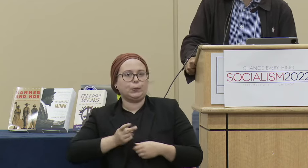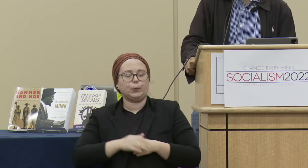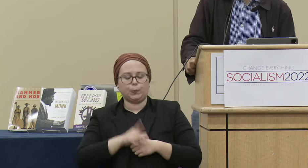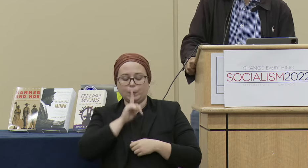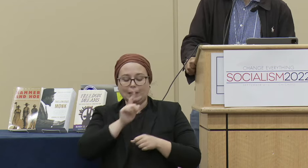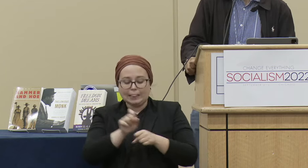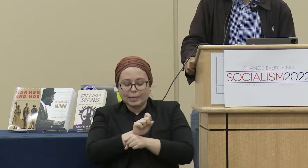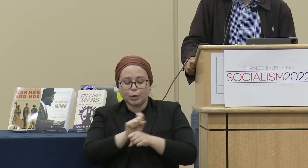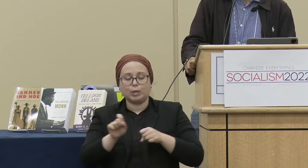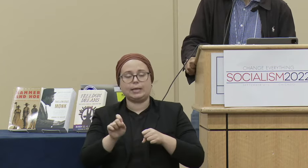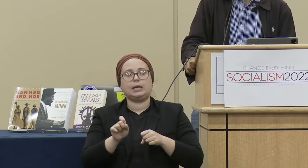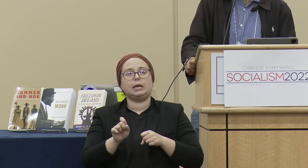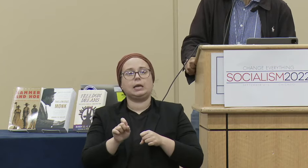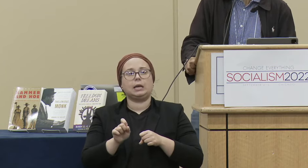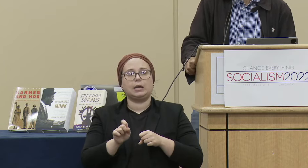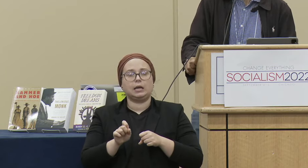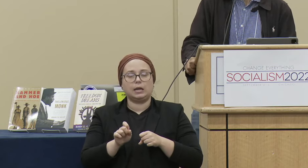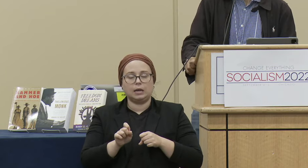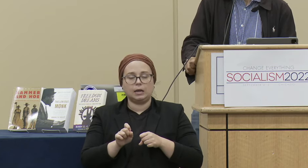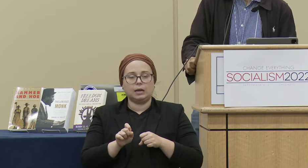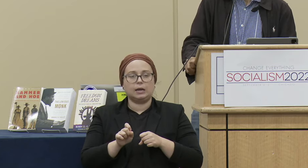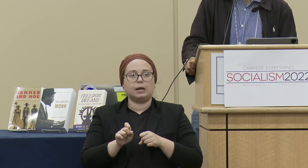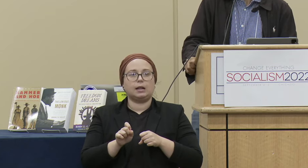people I know who are here, I might not see you, who,